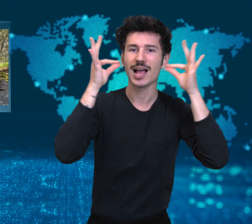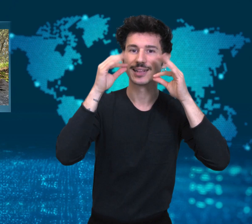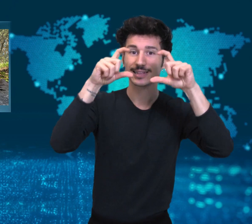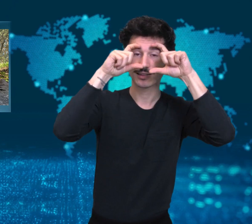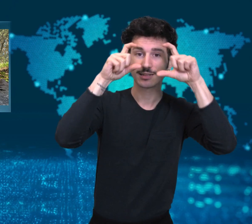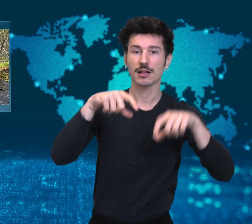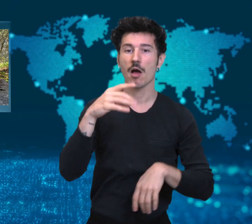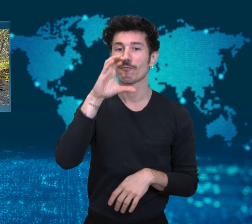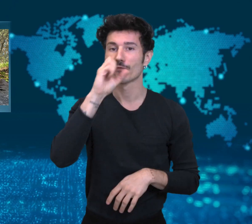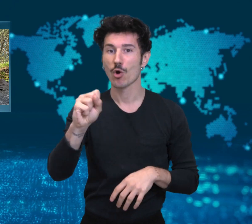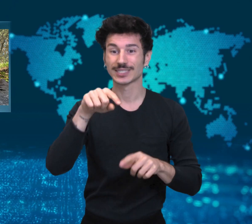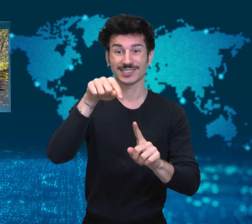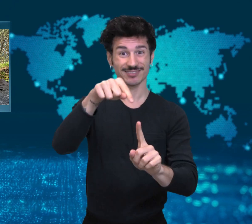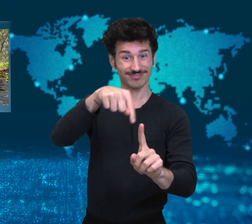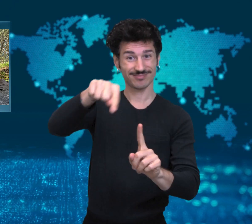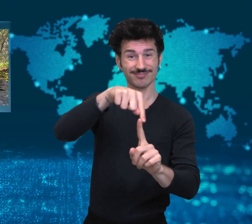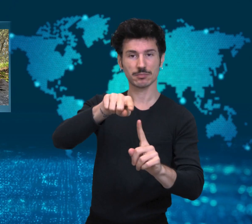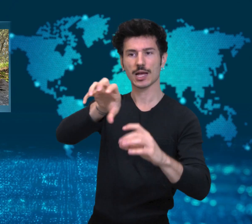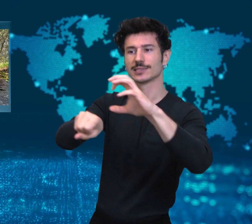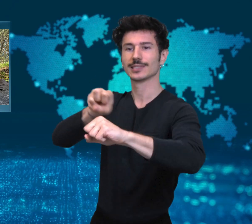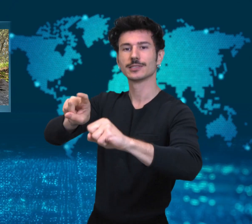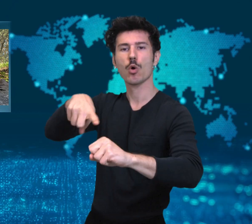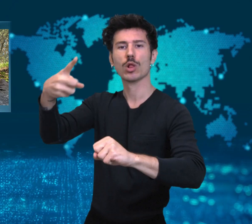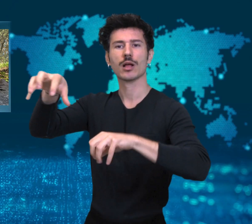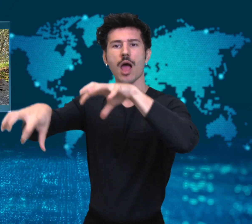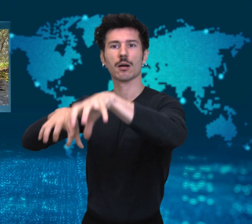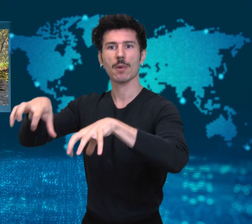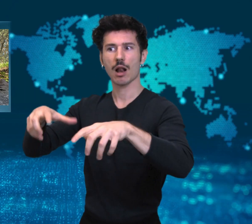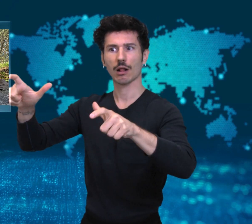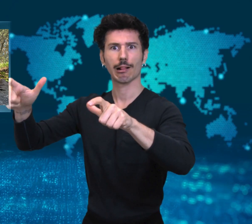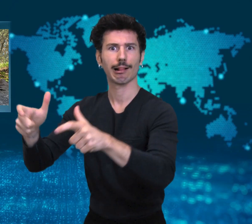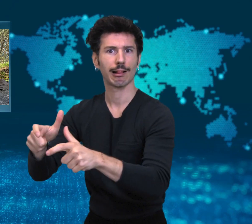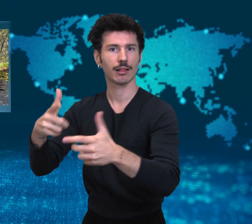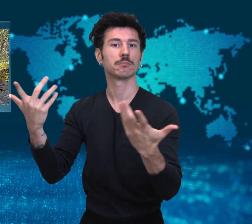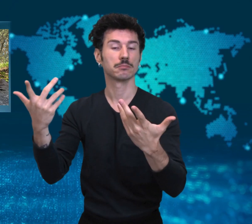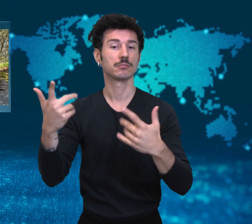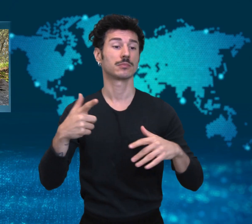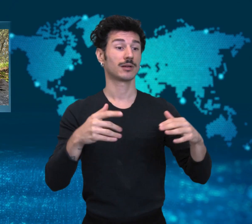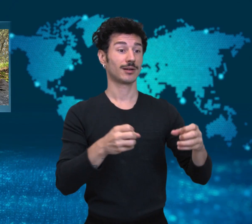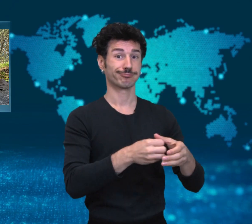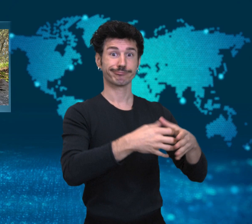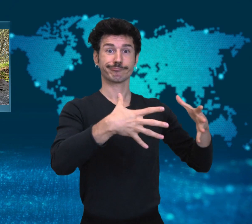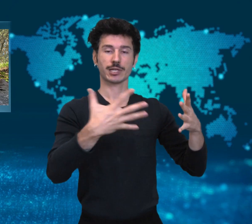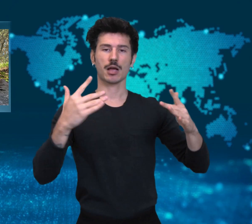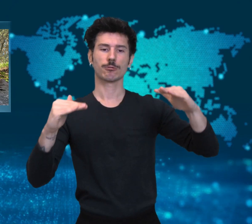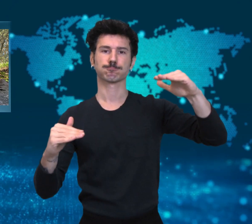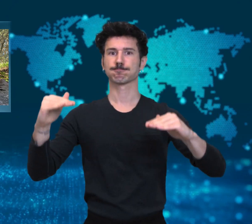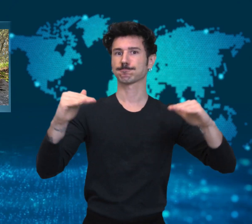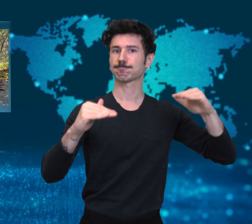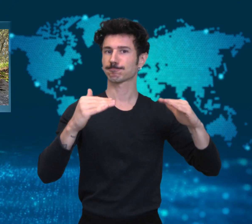and fox population that hunt Australia’s endangered species.